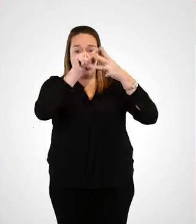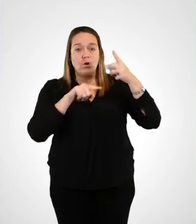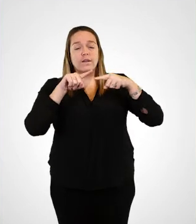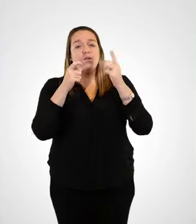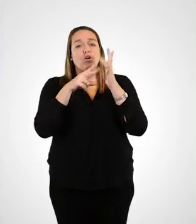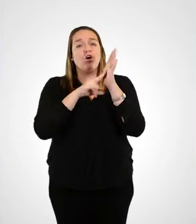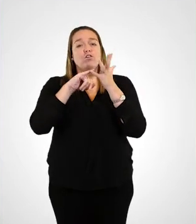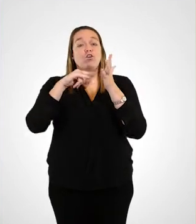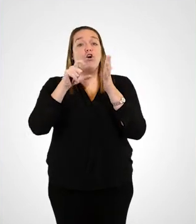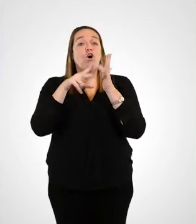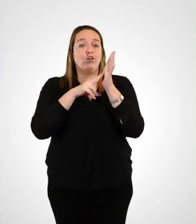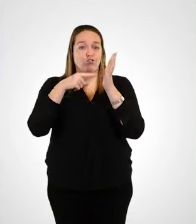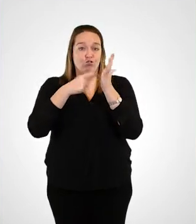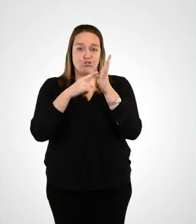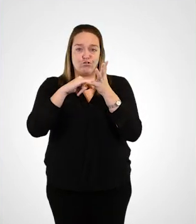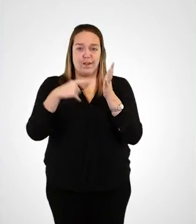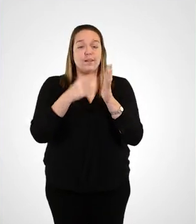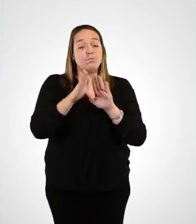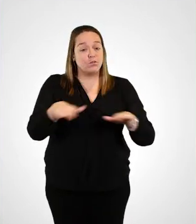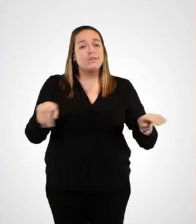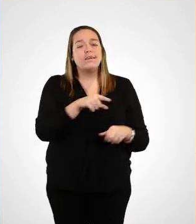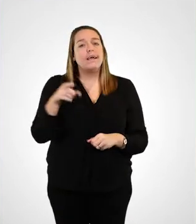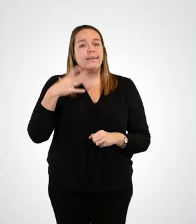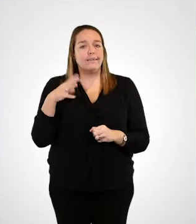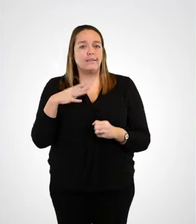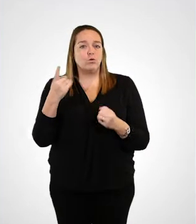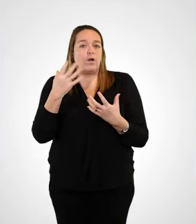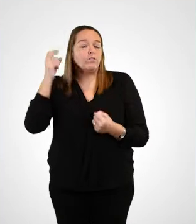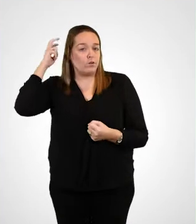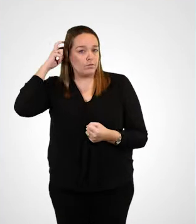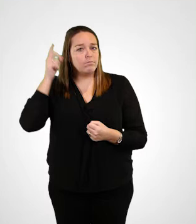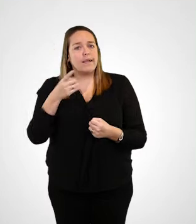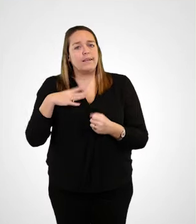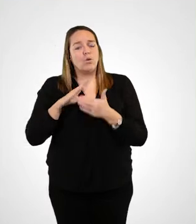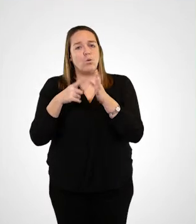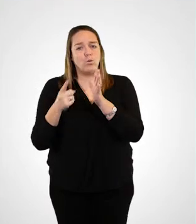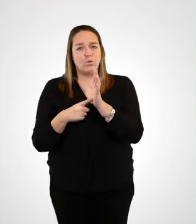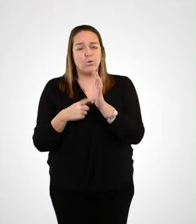all of these kinds of contrasts may be needed by children with cochlear implants.